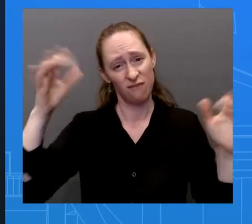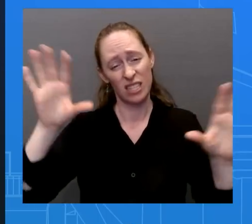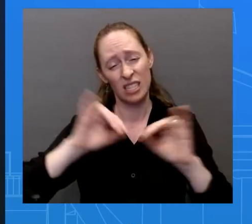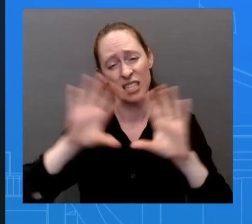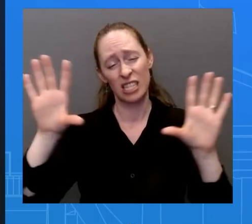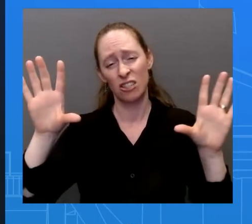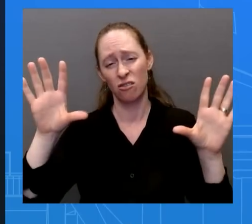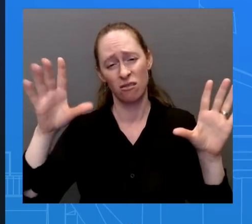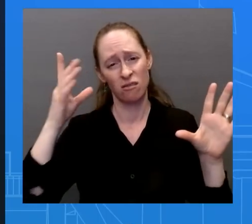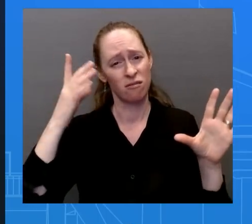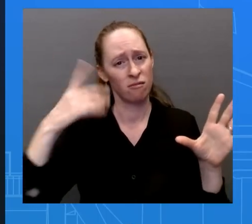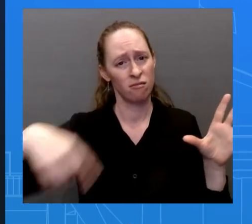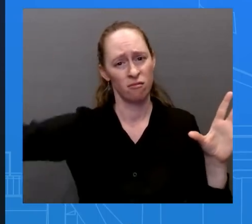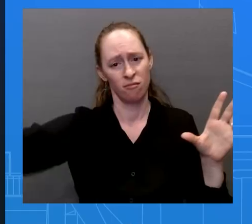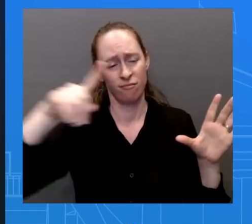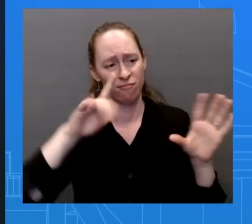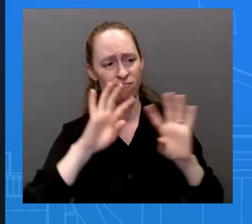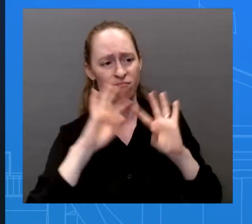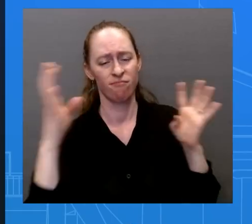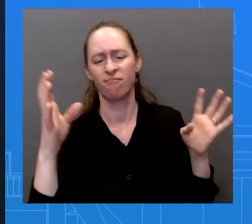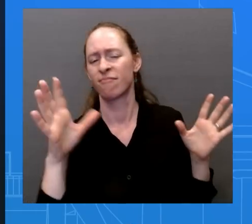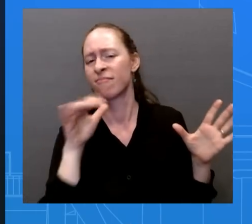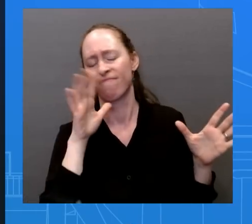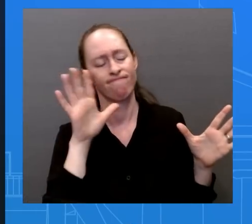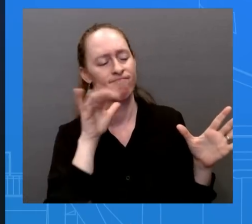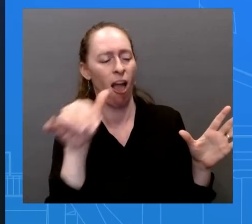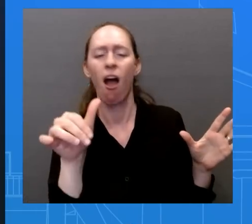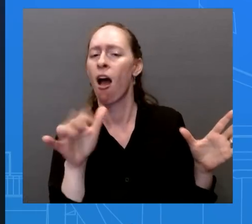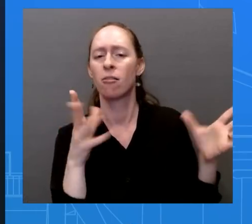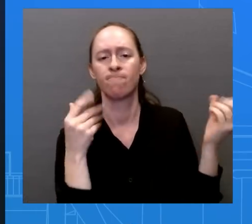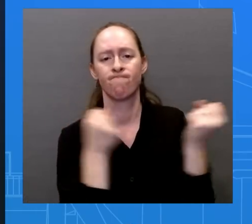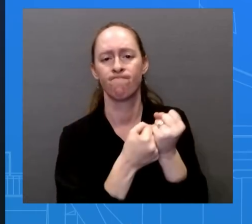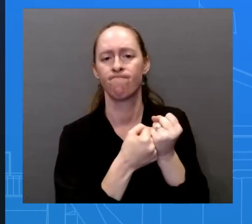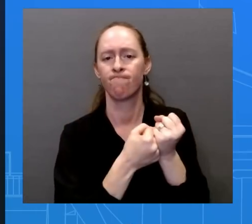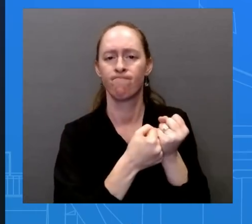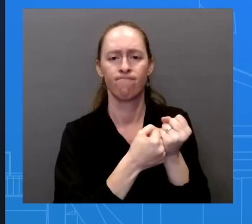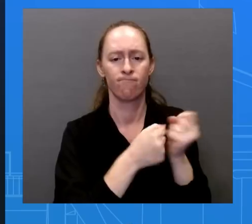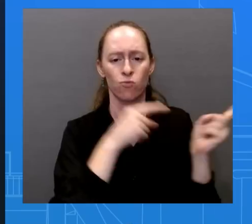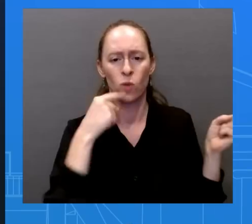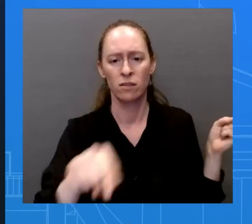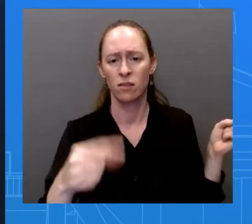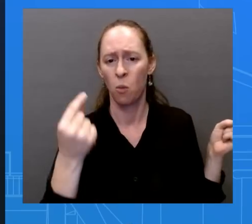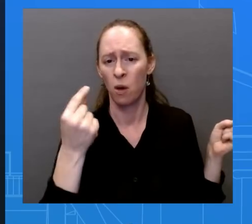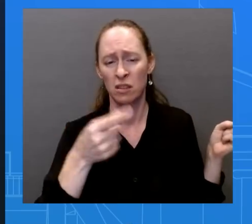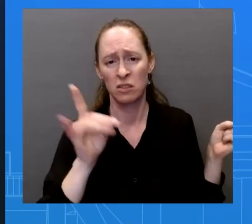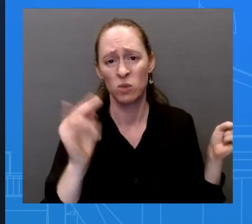to support Ukraine as long as it takes. Yesterday, President Biden spoke with President Zelenskyy